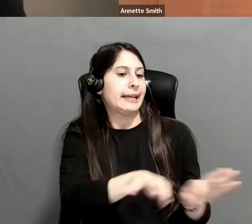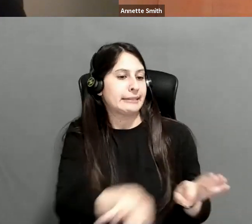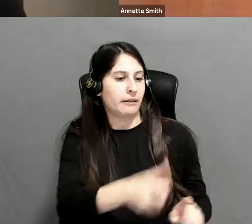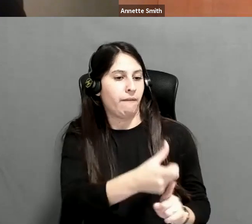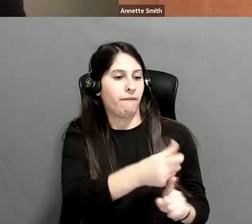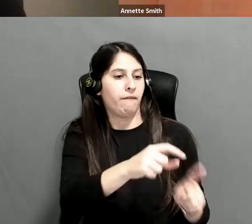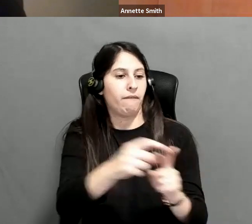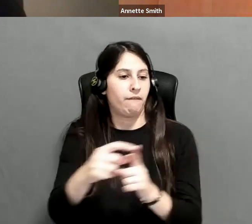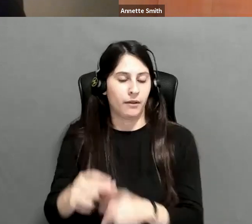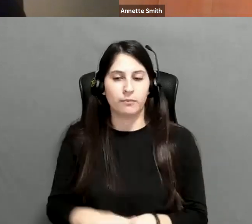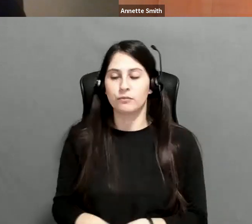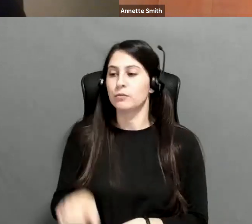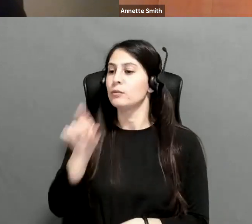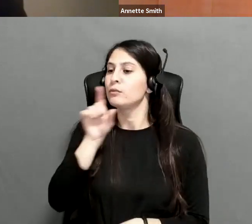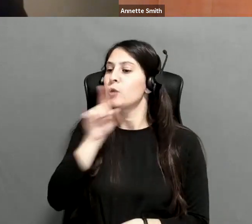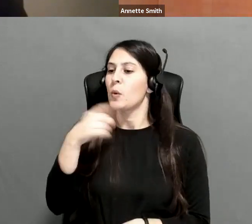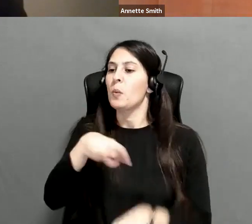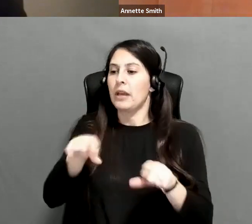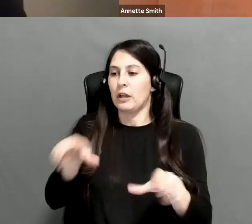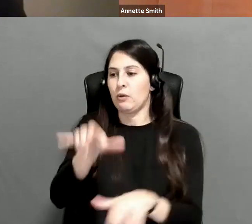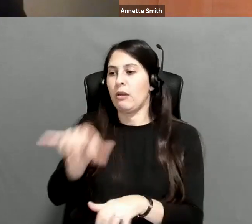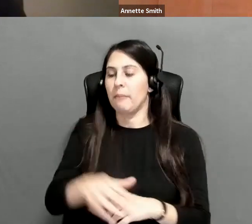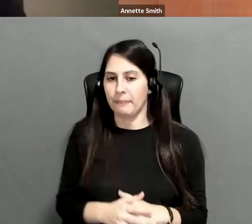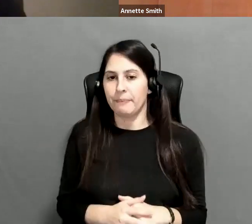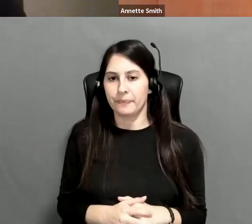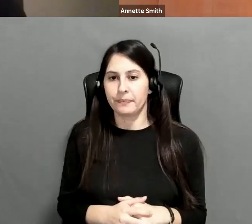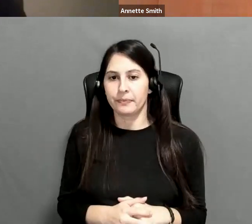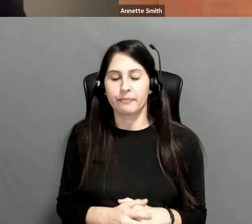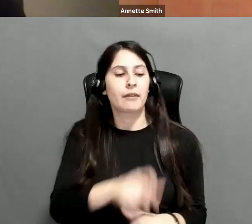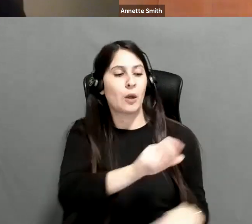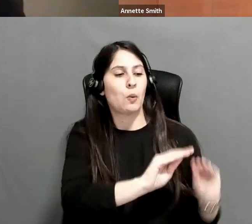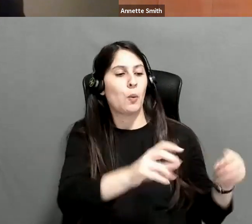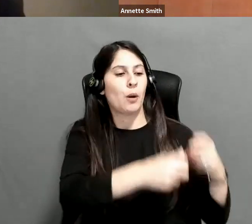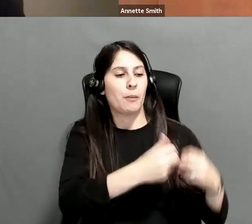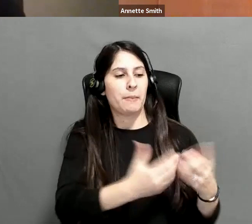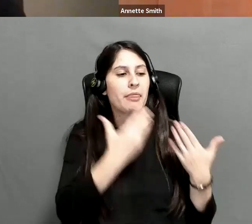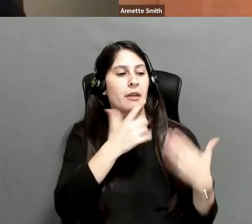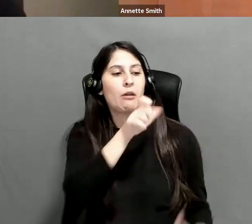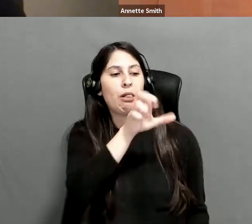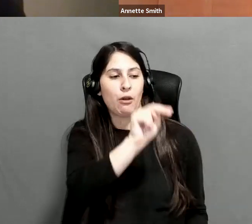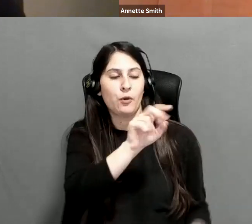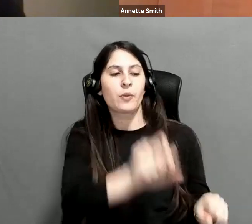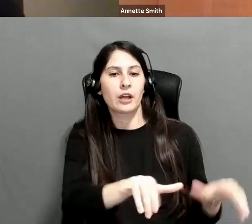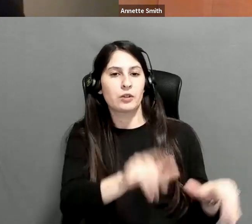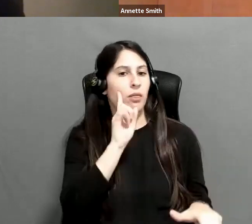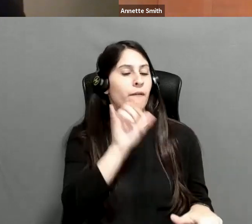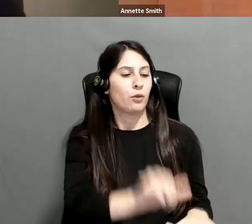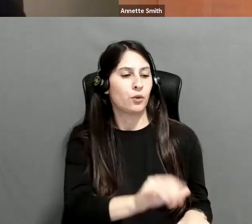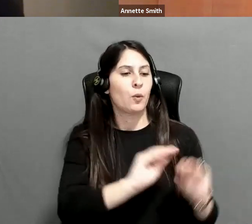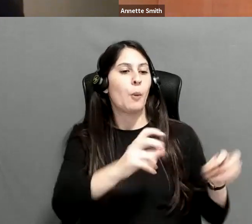But I don't know if you need like a file in like word. I need the text. Okay.